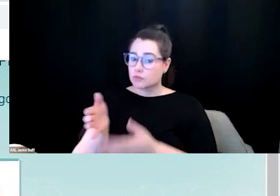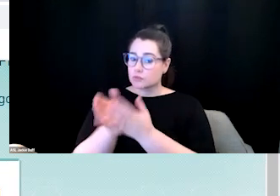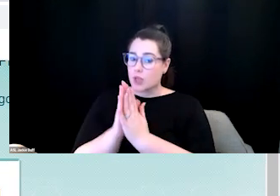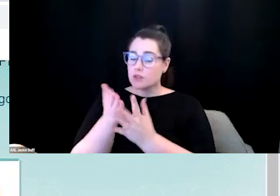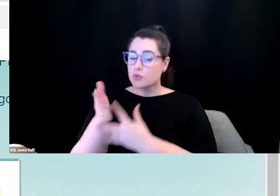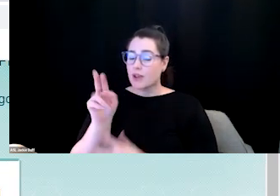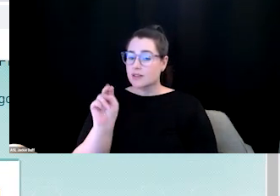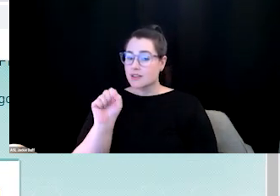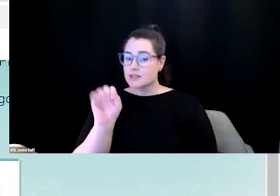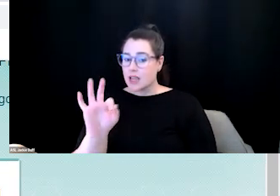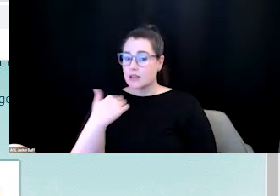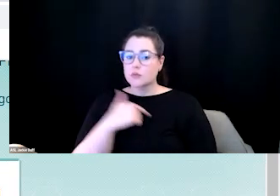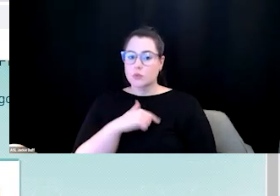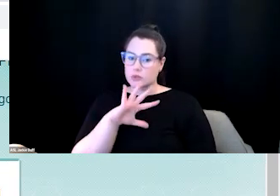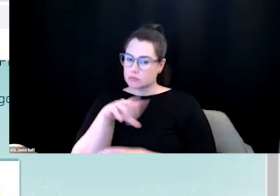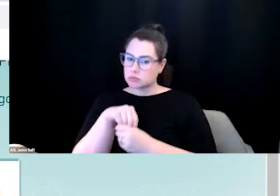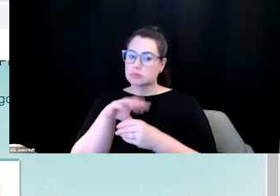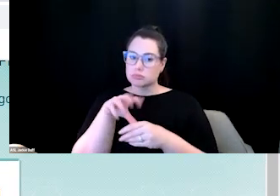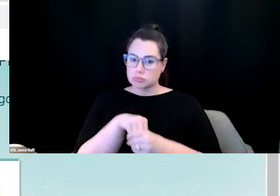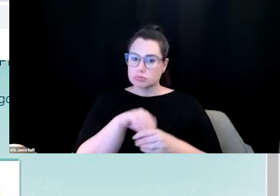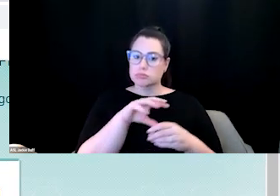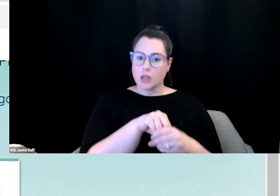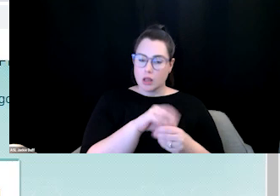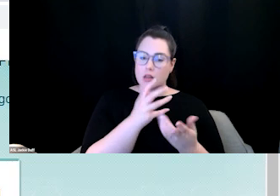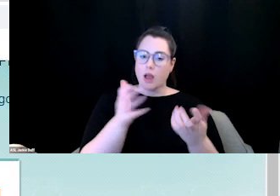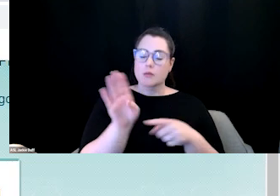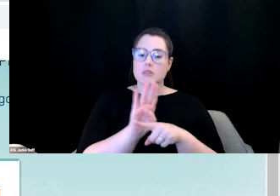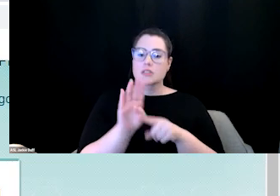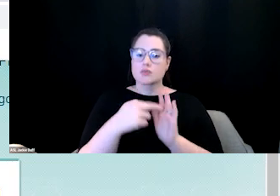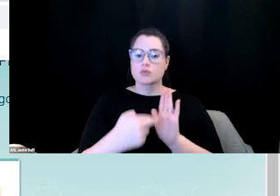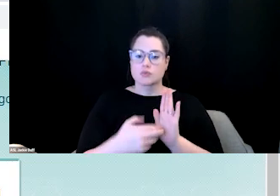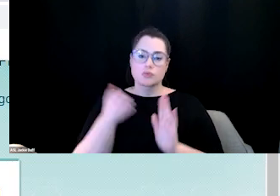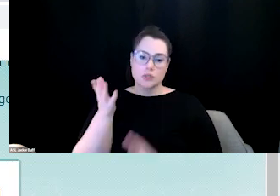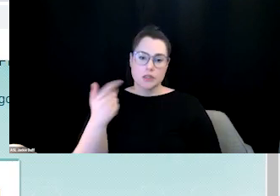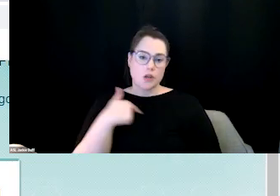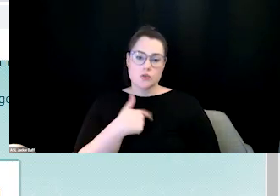we built in a lot of business rules into that. So we want to make sure you don't have too much money